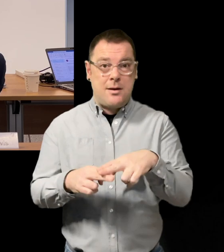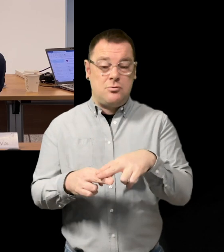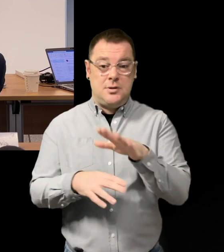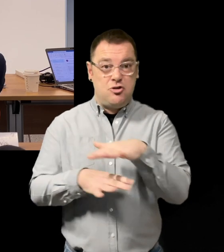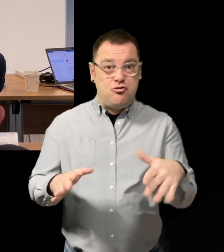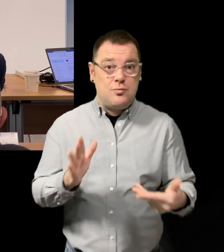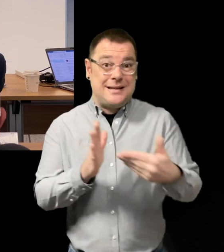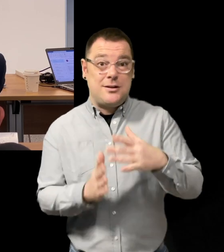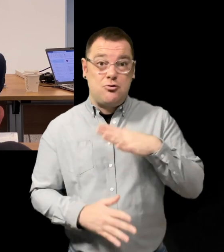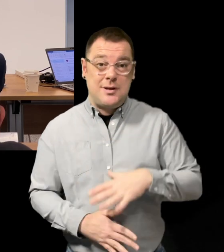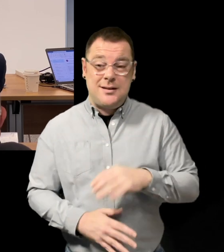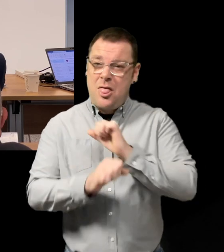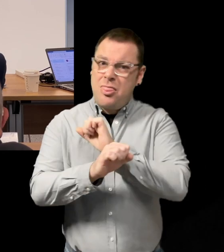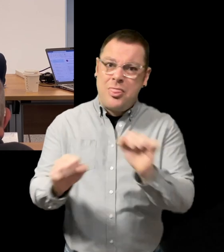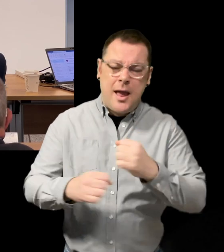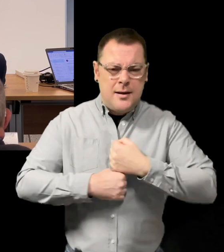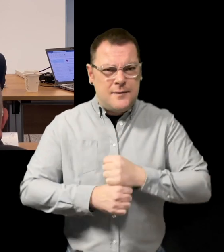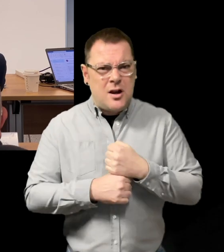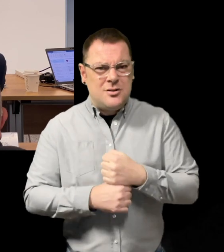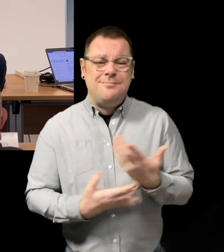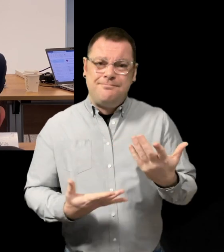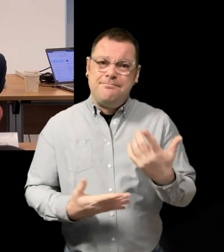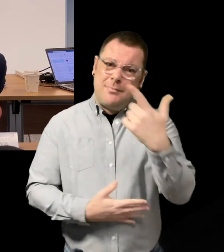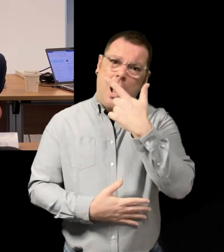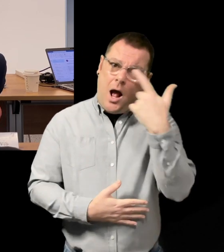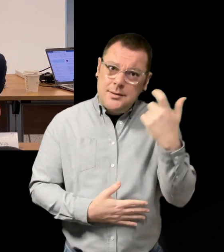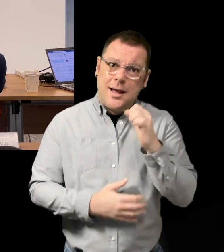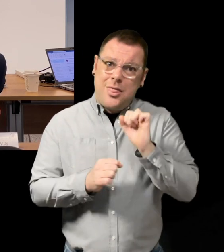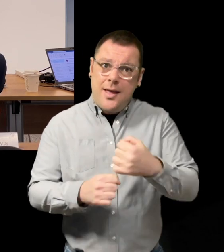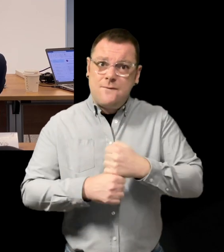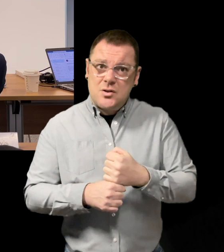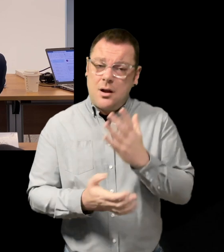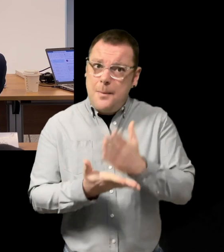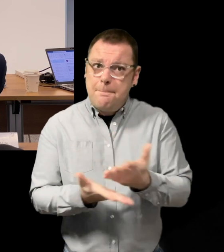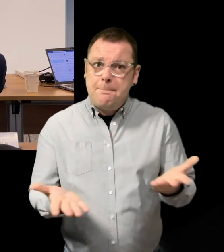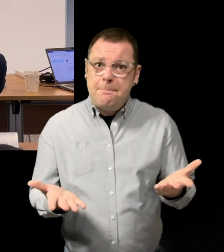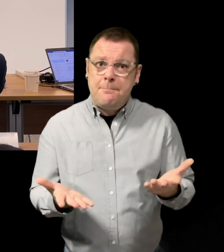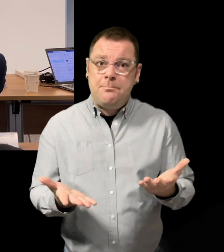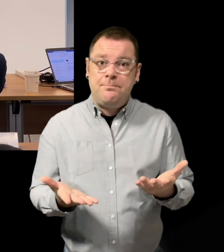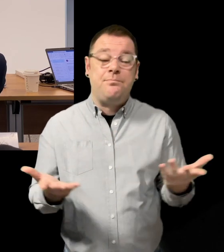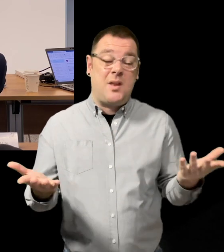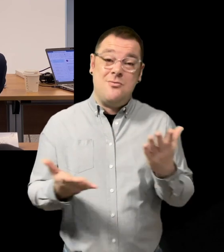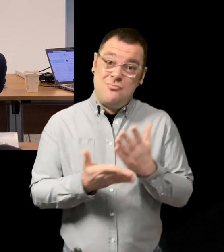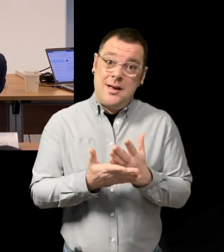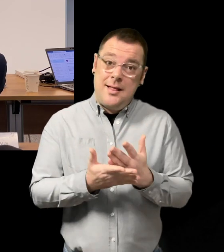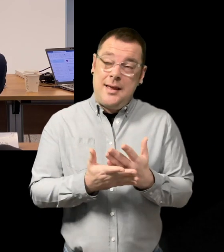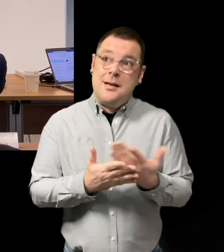with additional needs about their frustrations, understandable frustrations, and if anything, a stark reminder